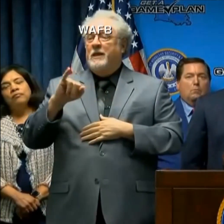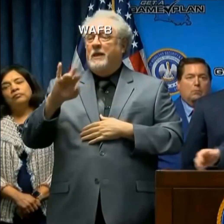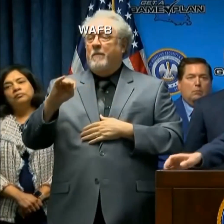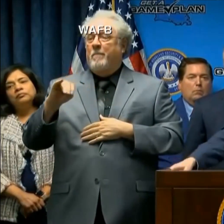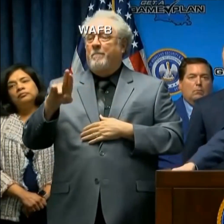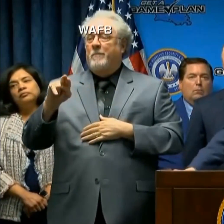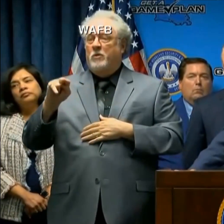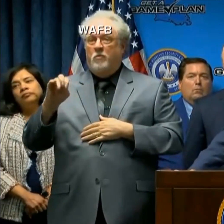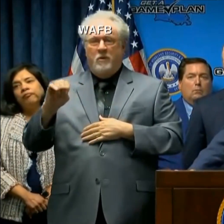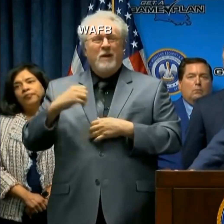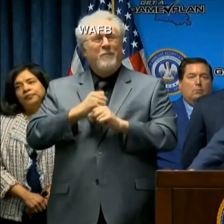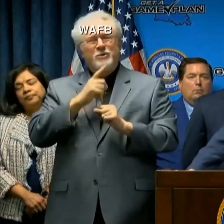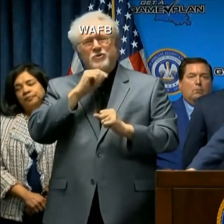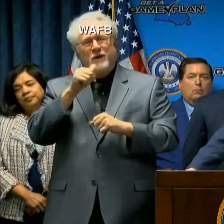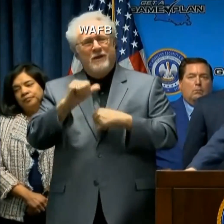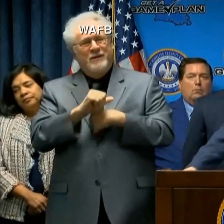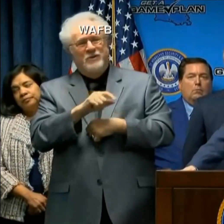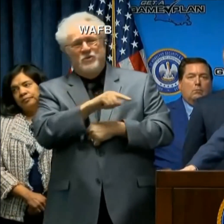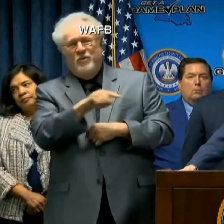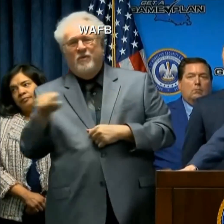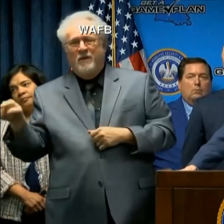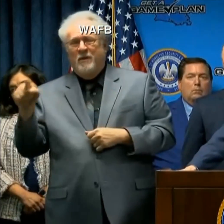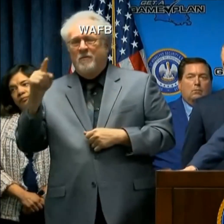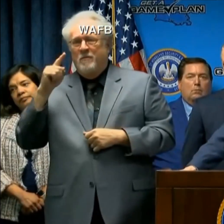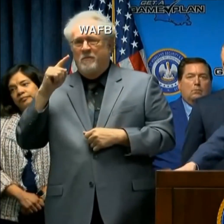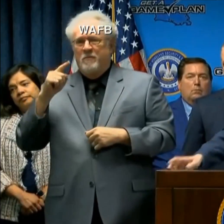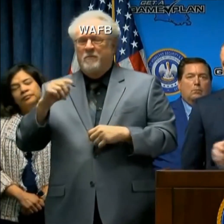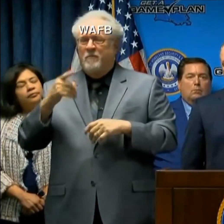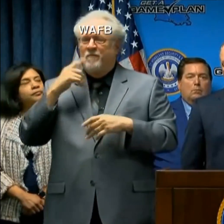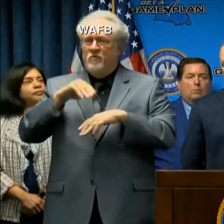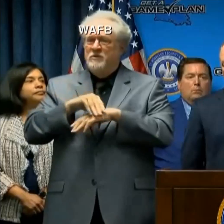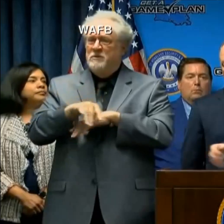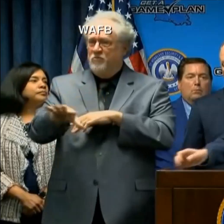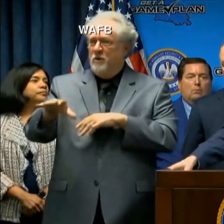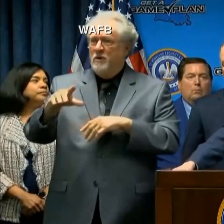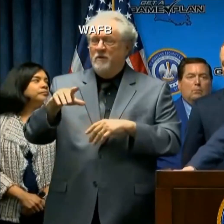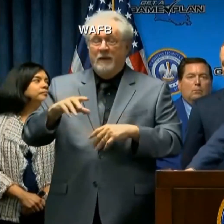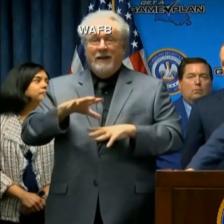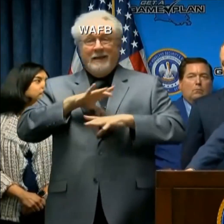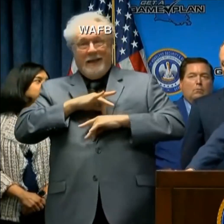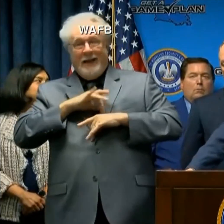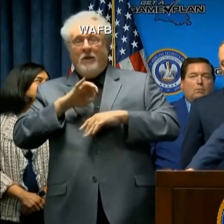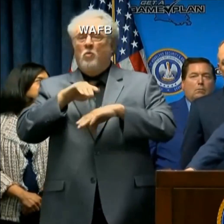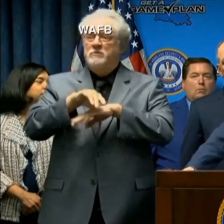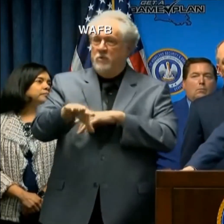putting people at risk for transmission for acquiring this infection one thing